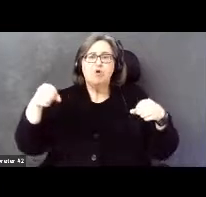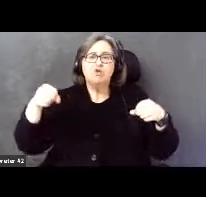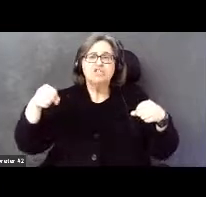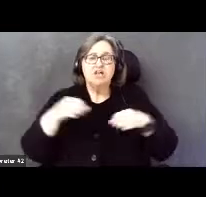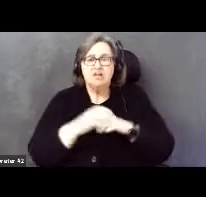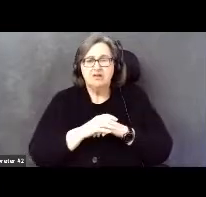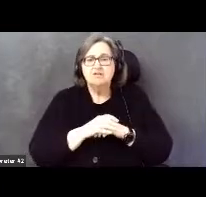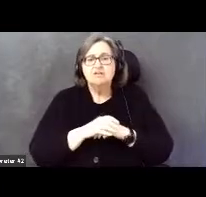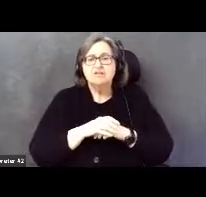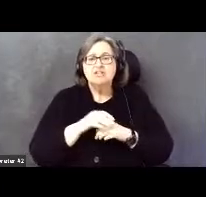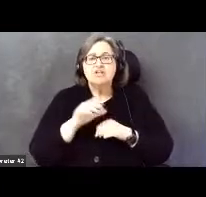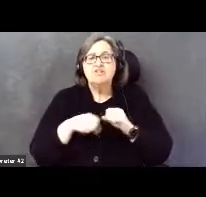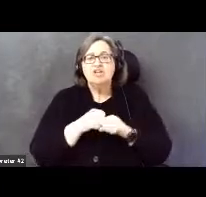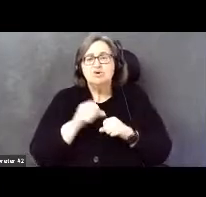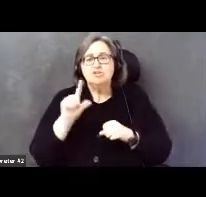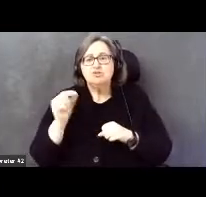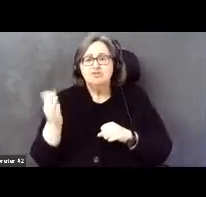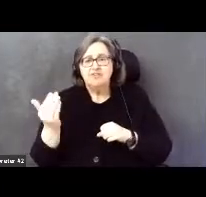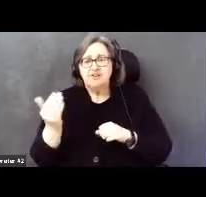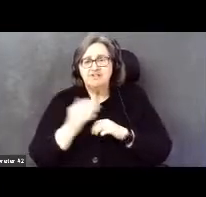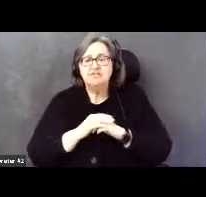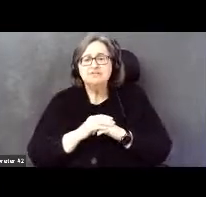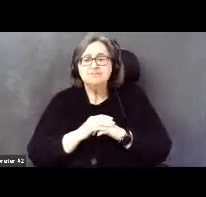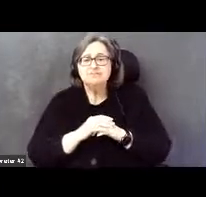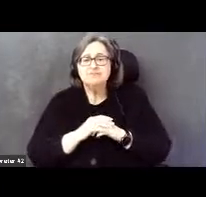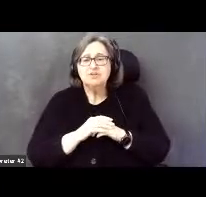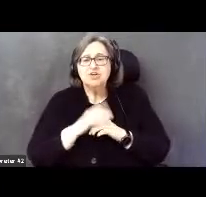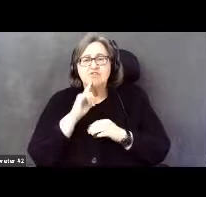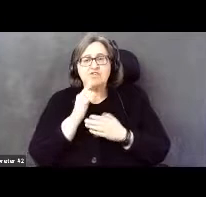in 2015. And for some reason the driver